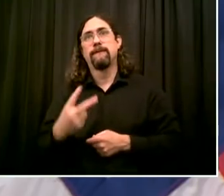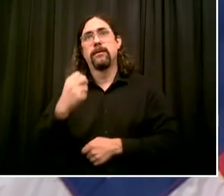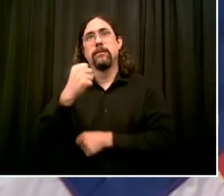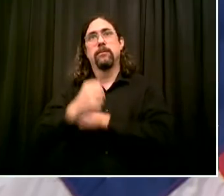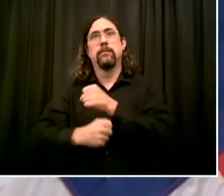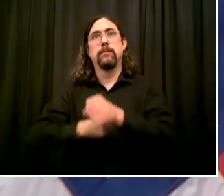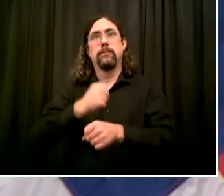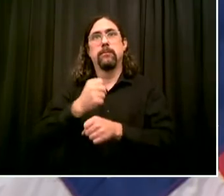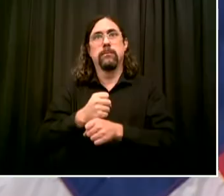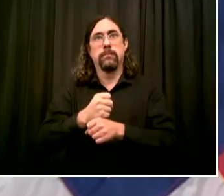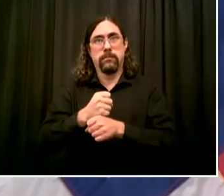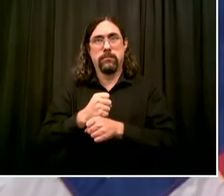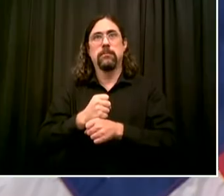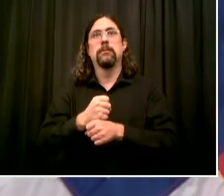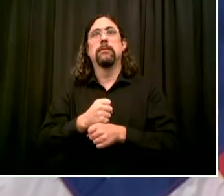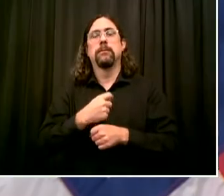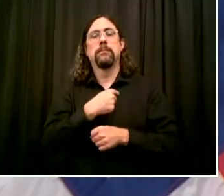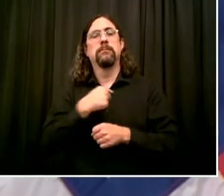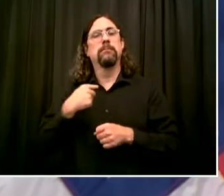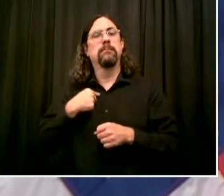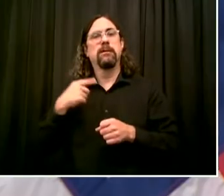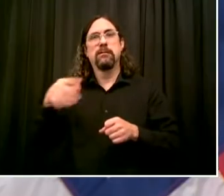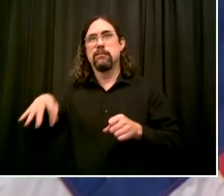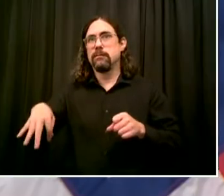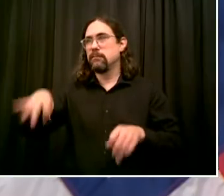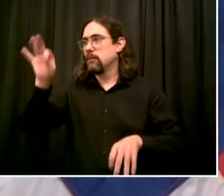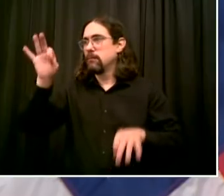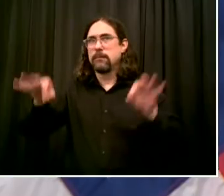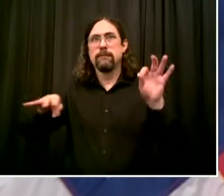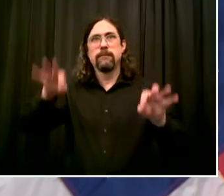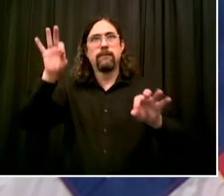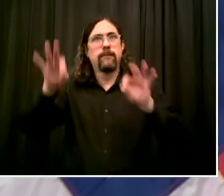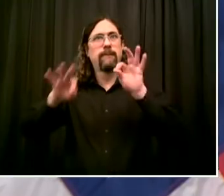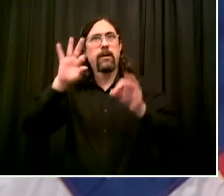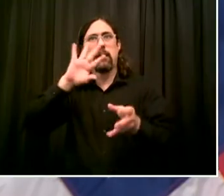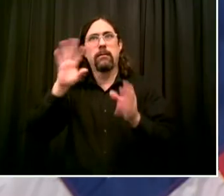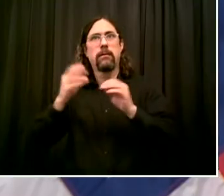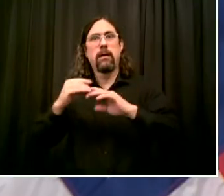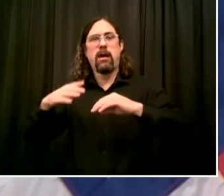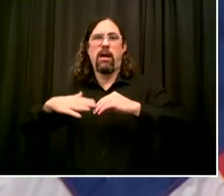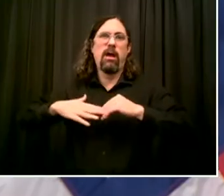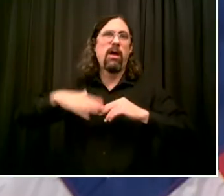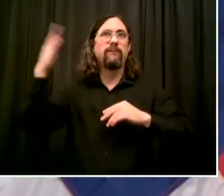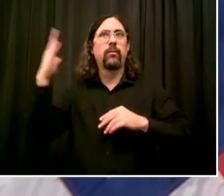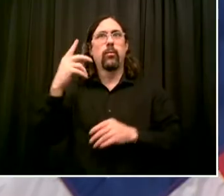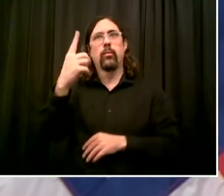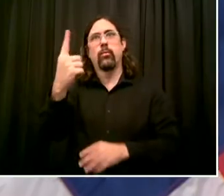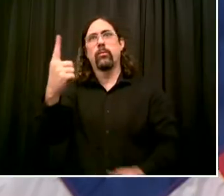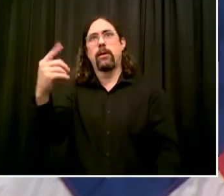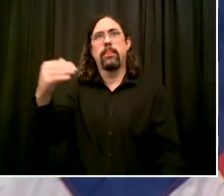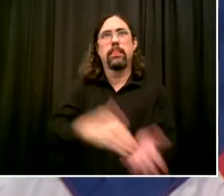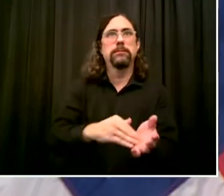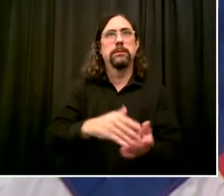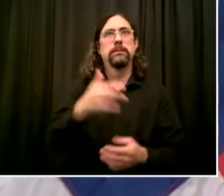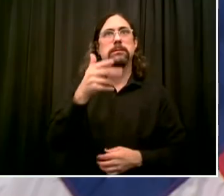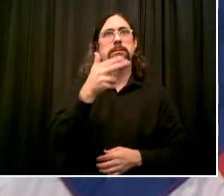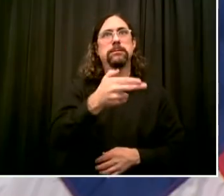WE HAVE ABOUT 2000 OPEN GUN CASES . HALF OF THEM ARE